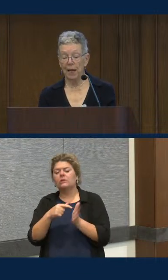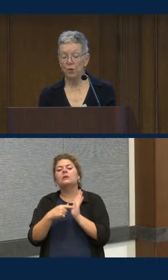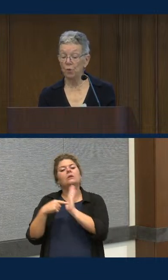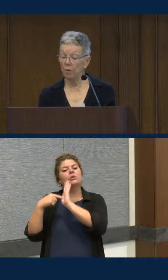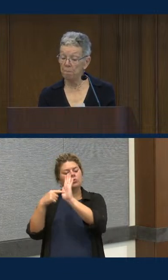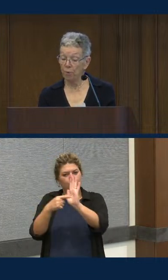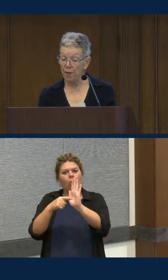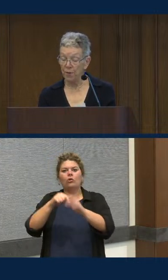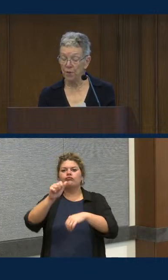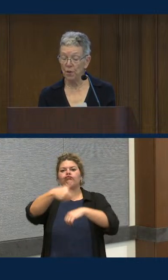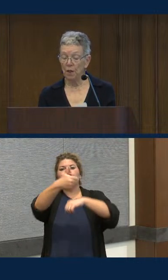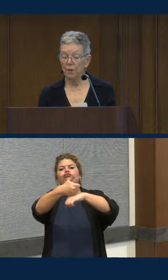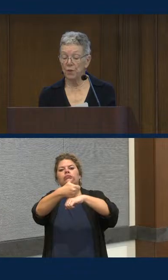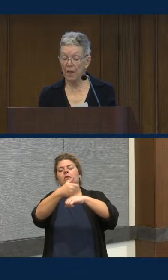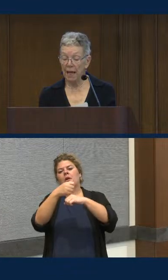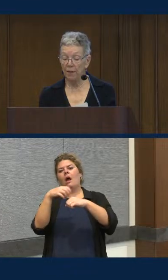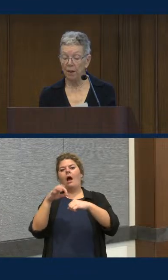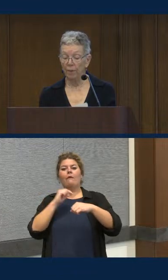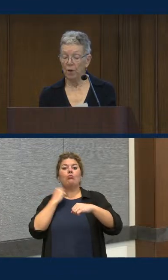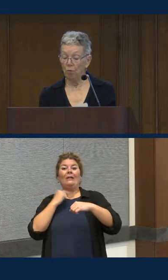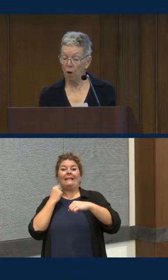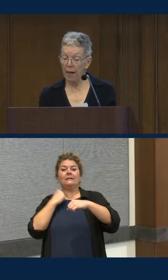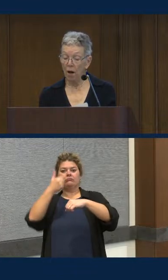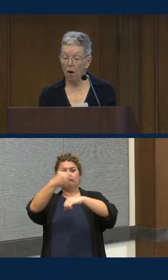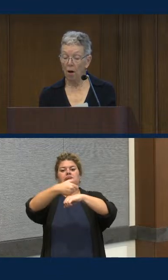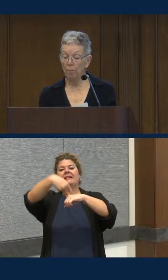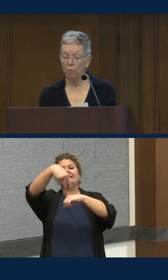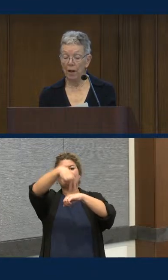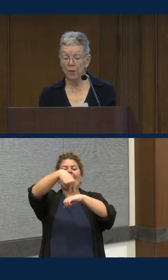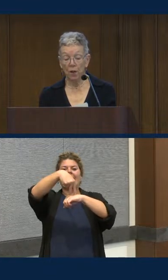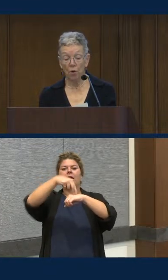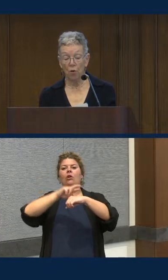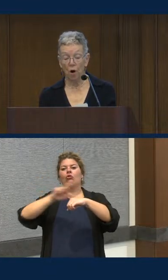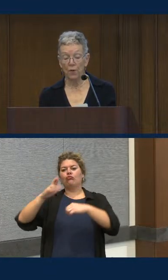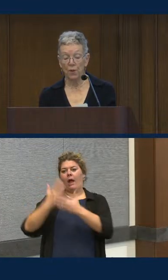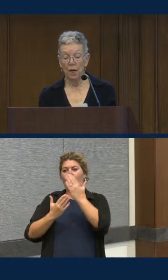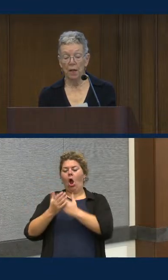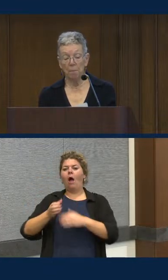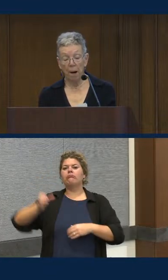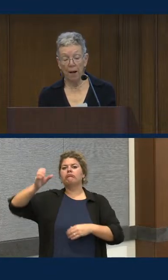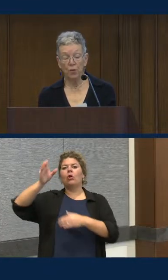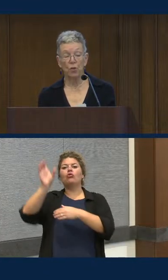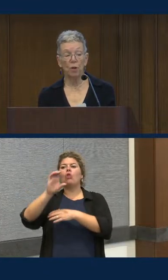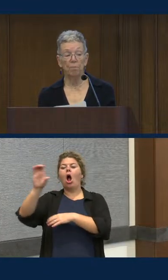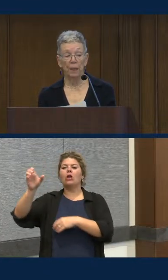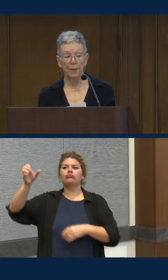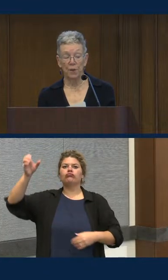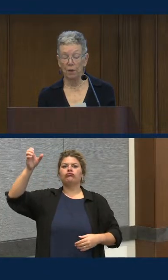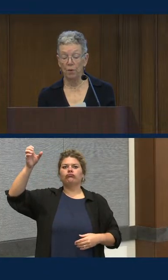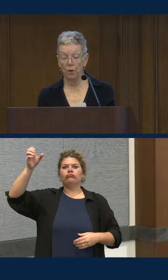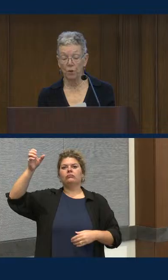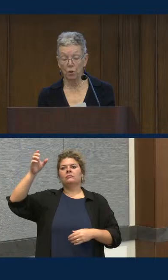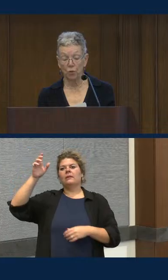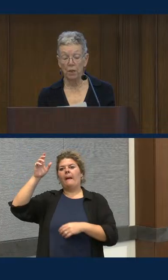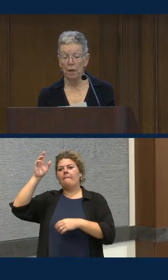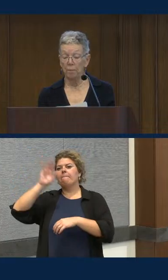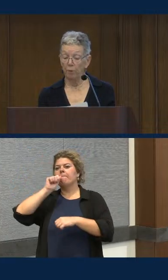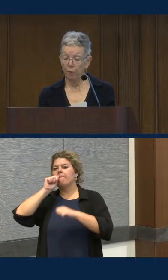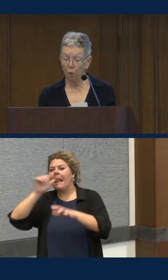standing, right arm raising a cross in a posture of blessing